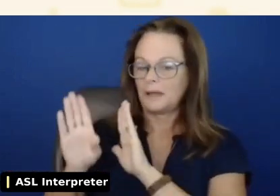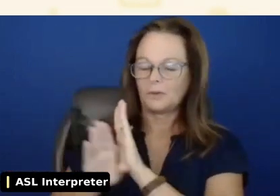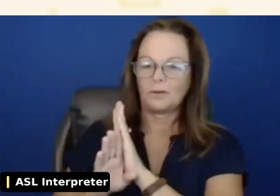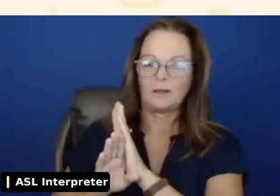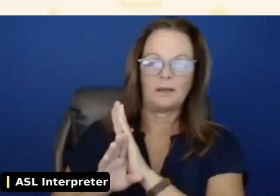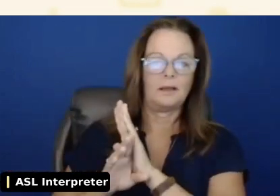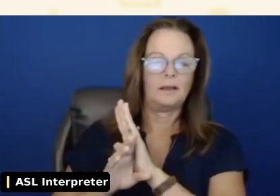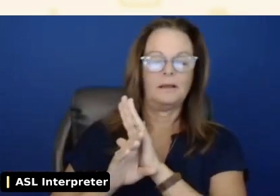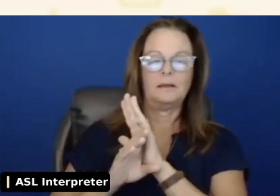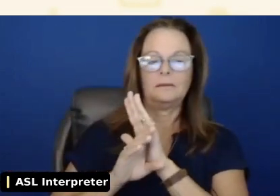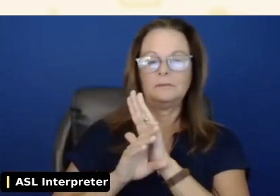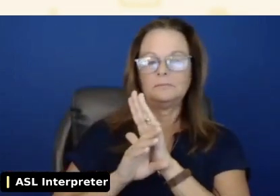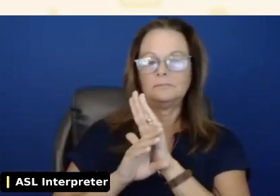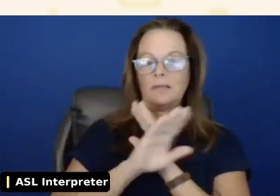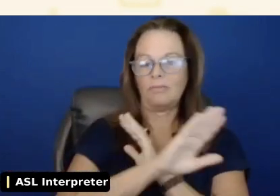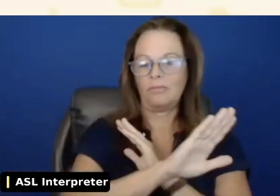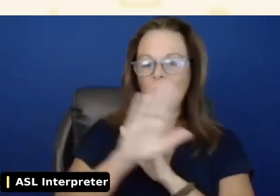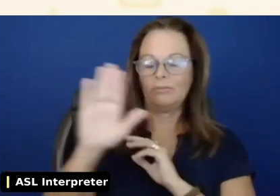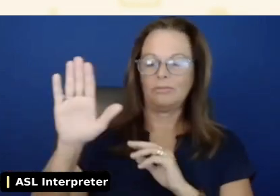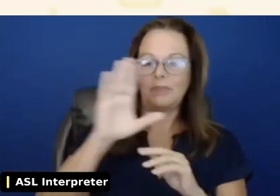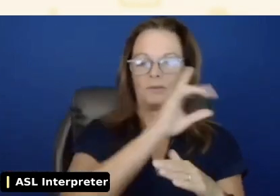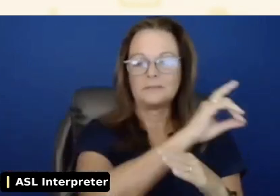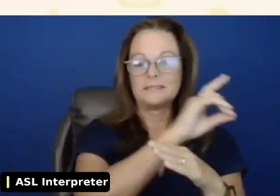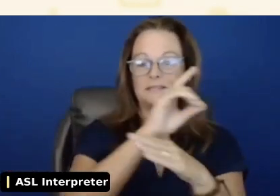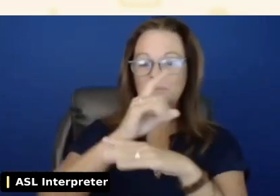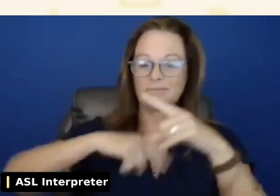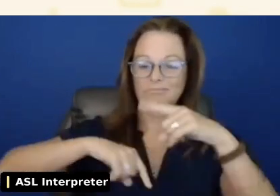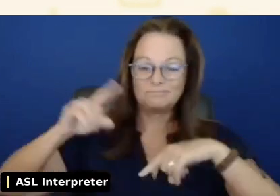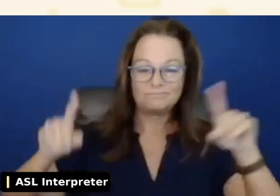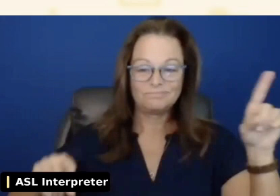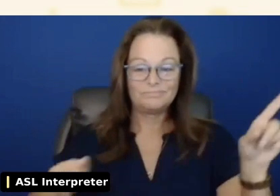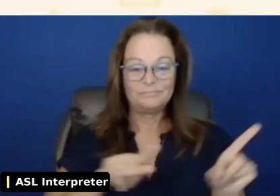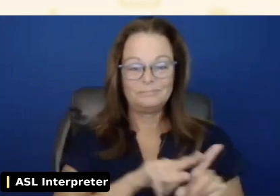it's difficult to understand that they are not visible.